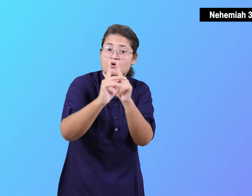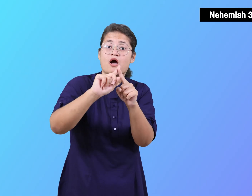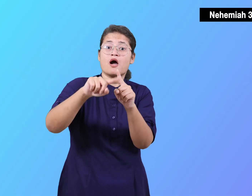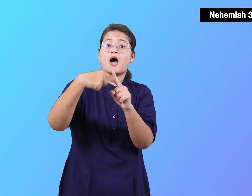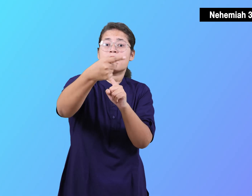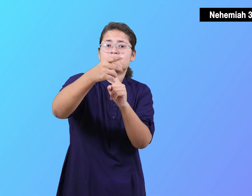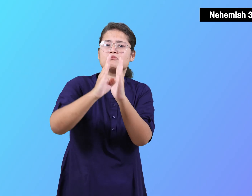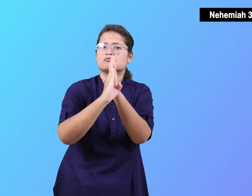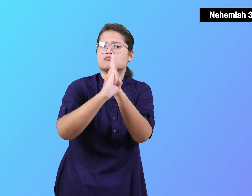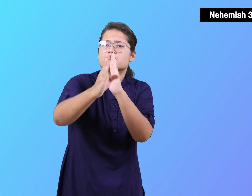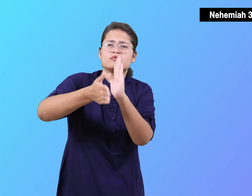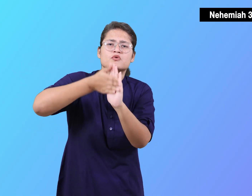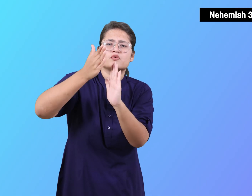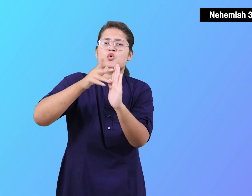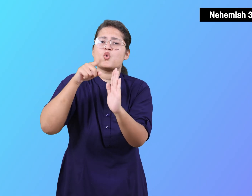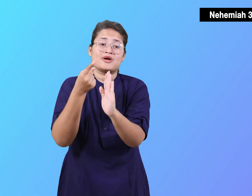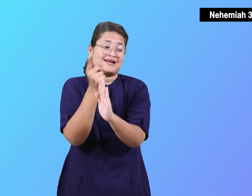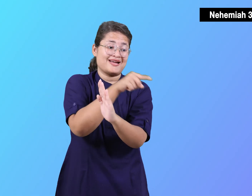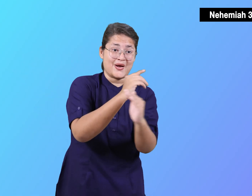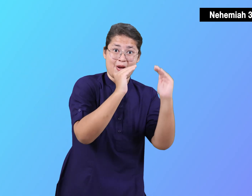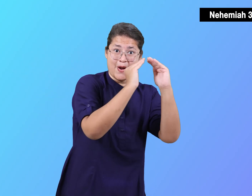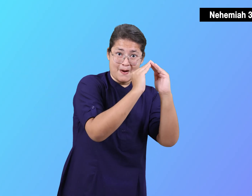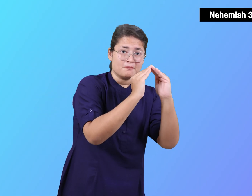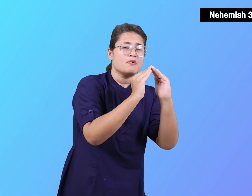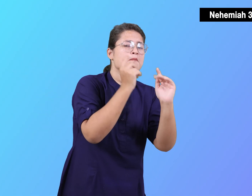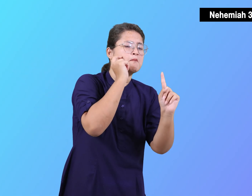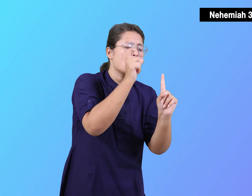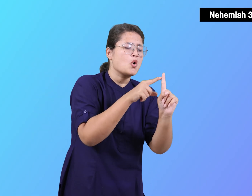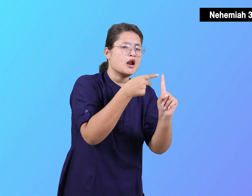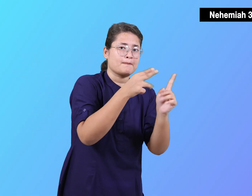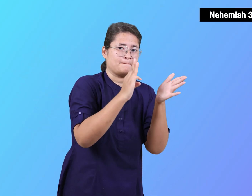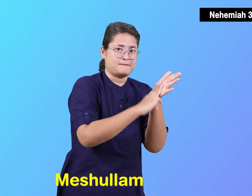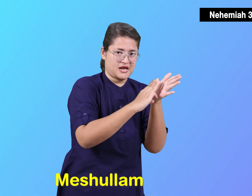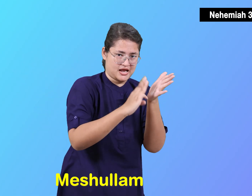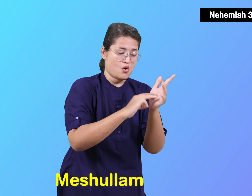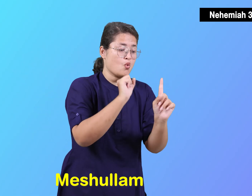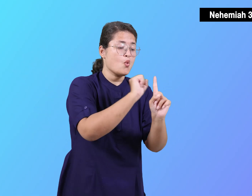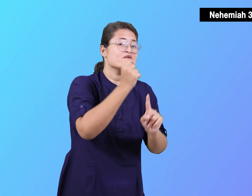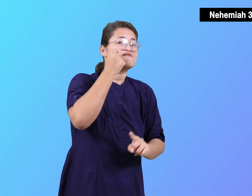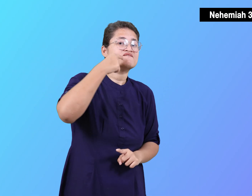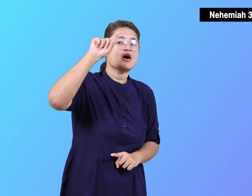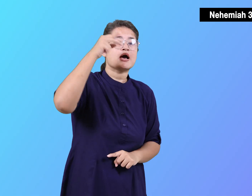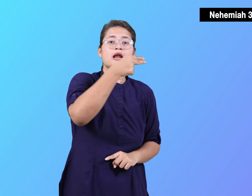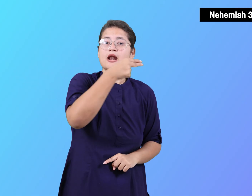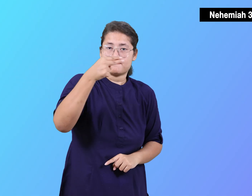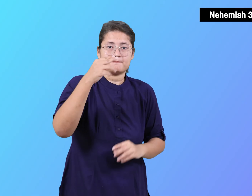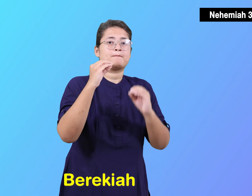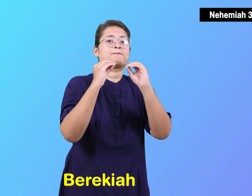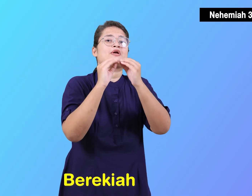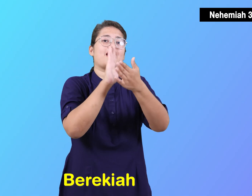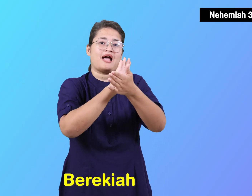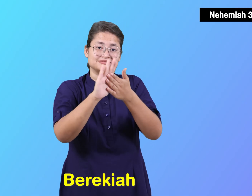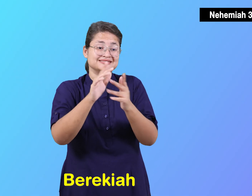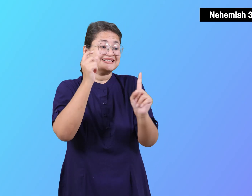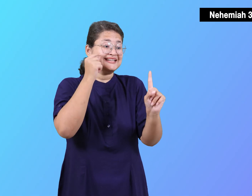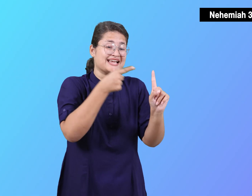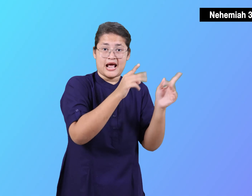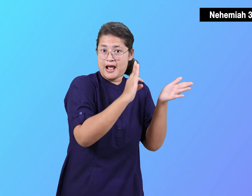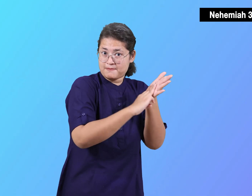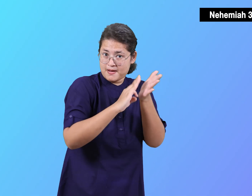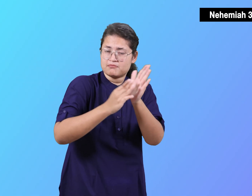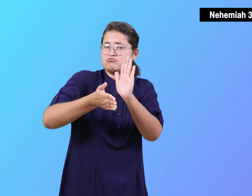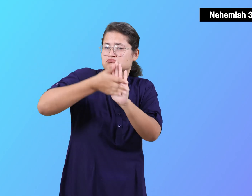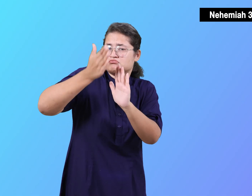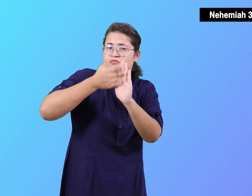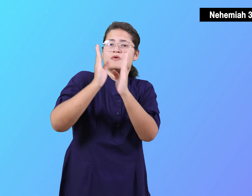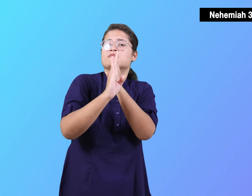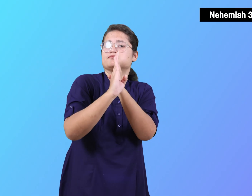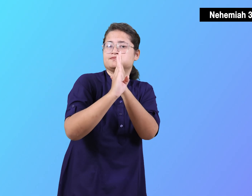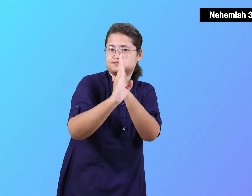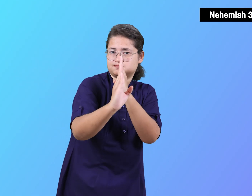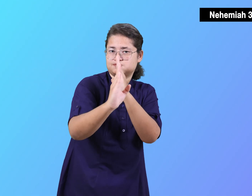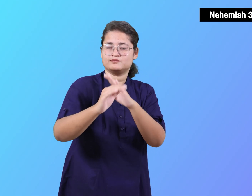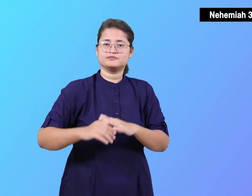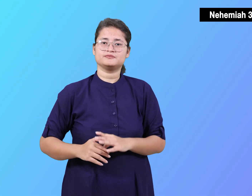Meshullam son of Berekiah repaired the section in front of his house.